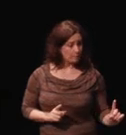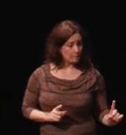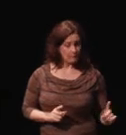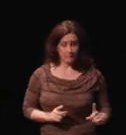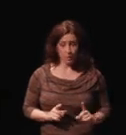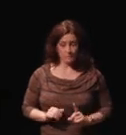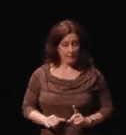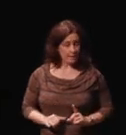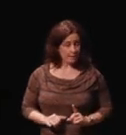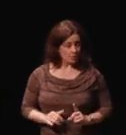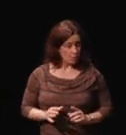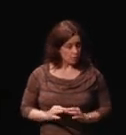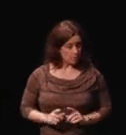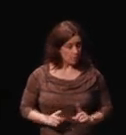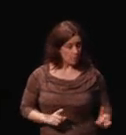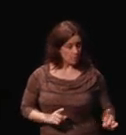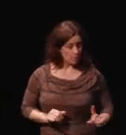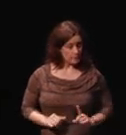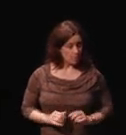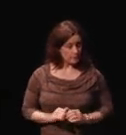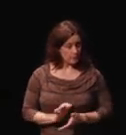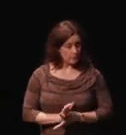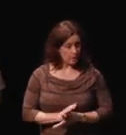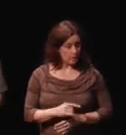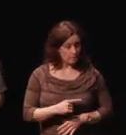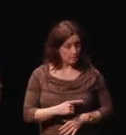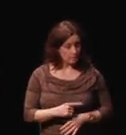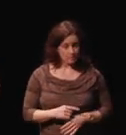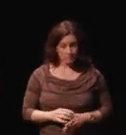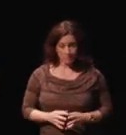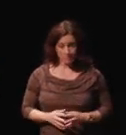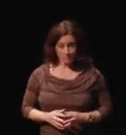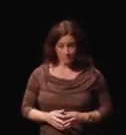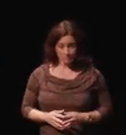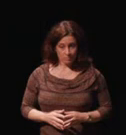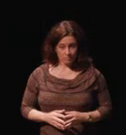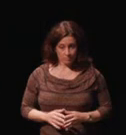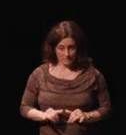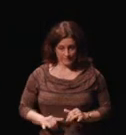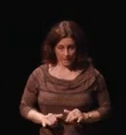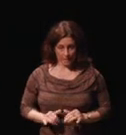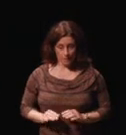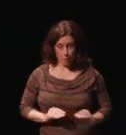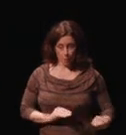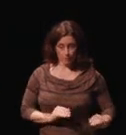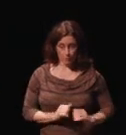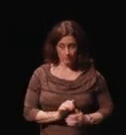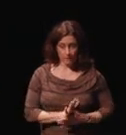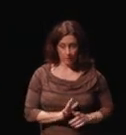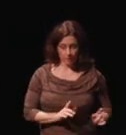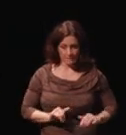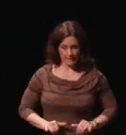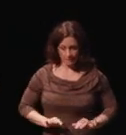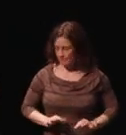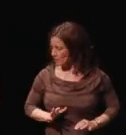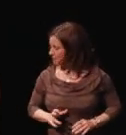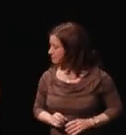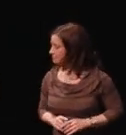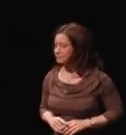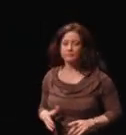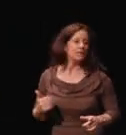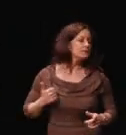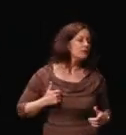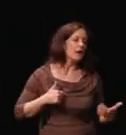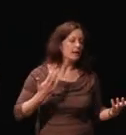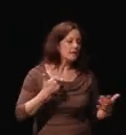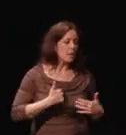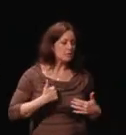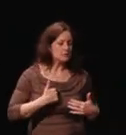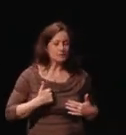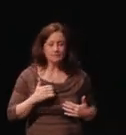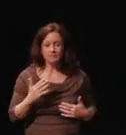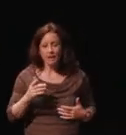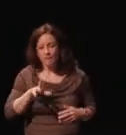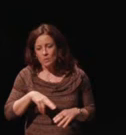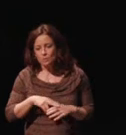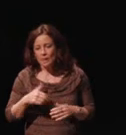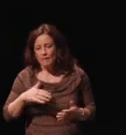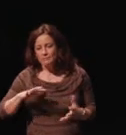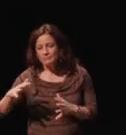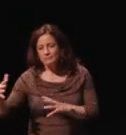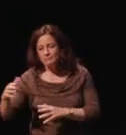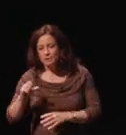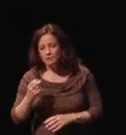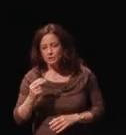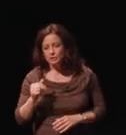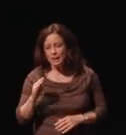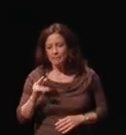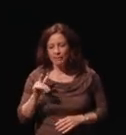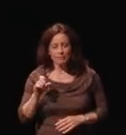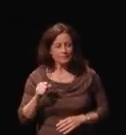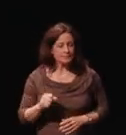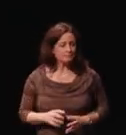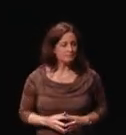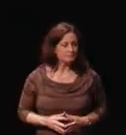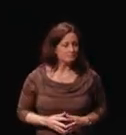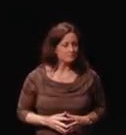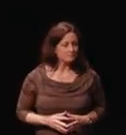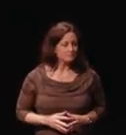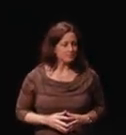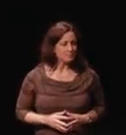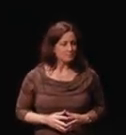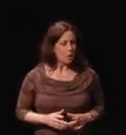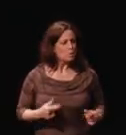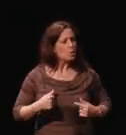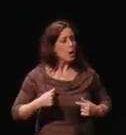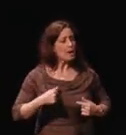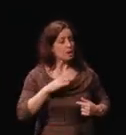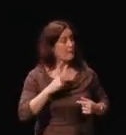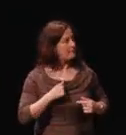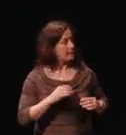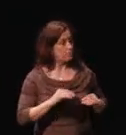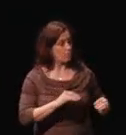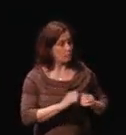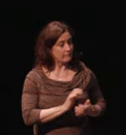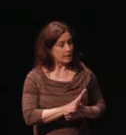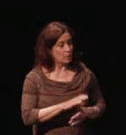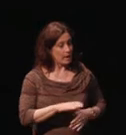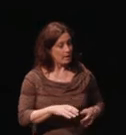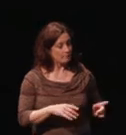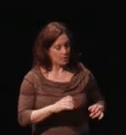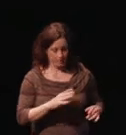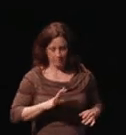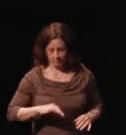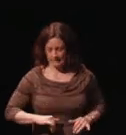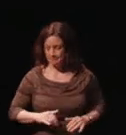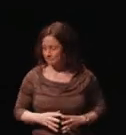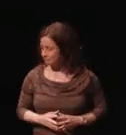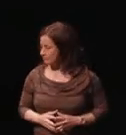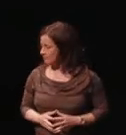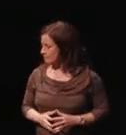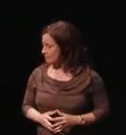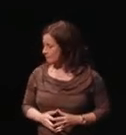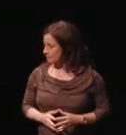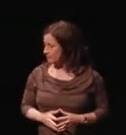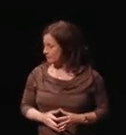Sorry, I apologize, there was always going to be shambles.